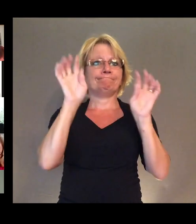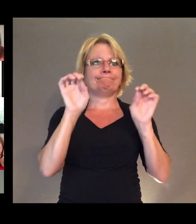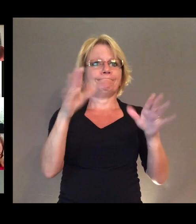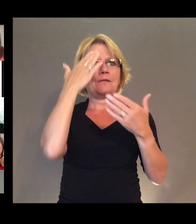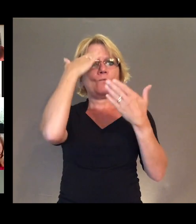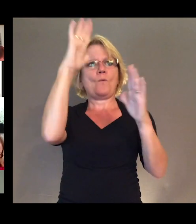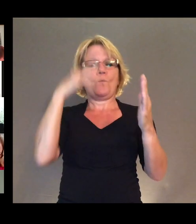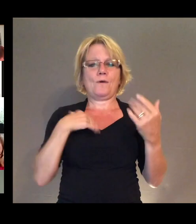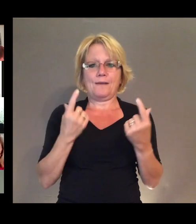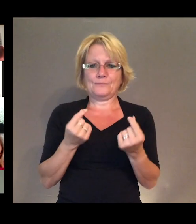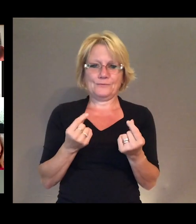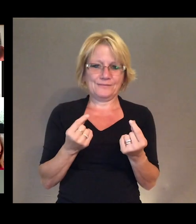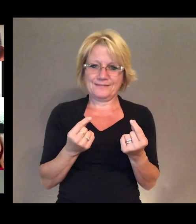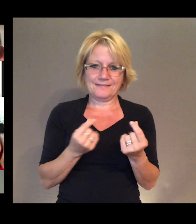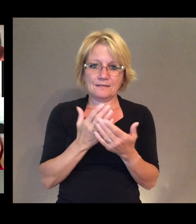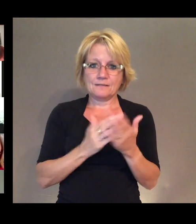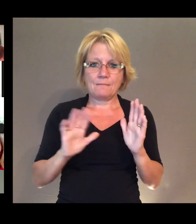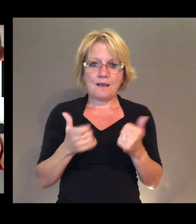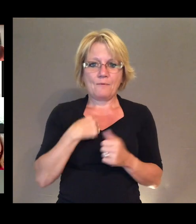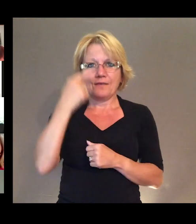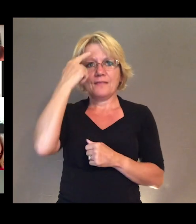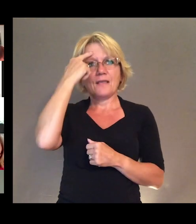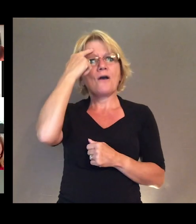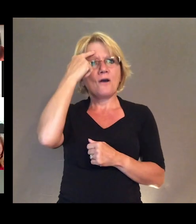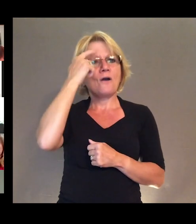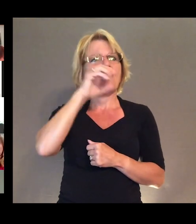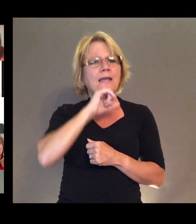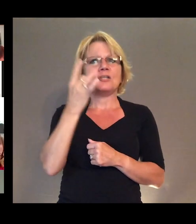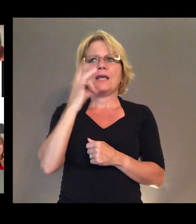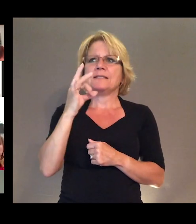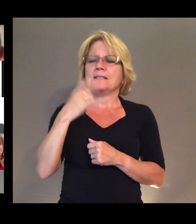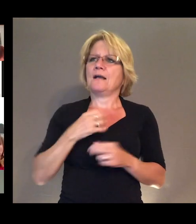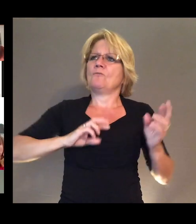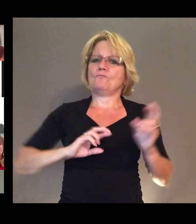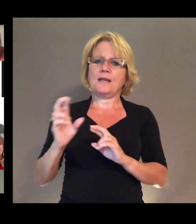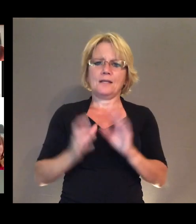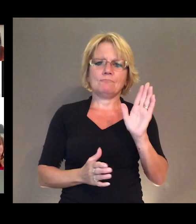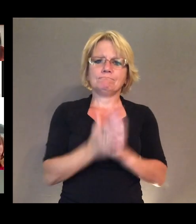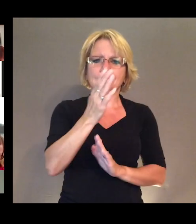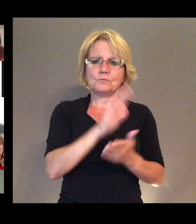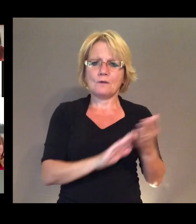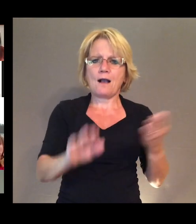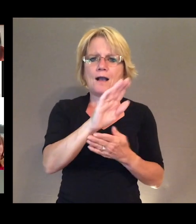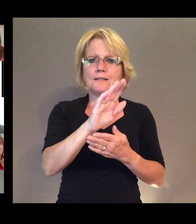You know, I don't know, somehow we have in our heads that once a person turns 18, they're ready to go to college and to be able to make decisions.